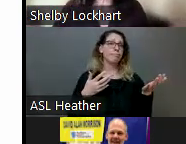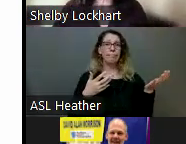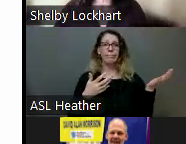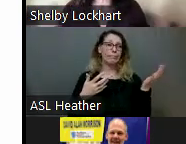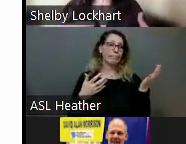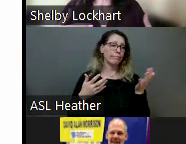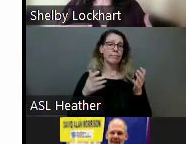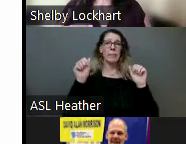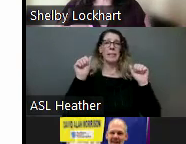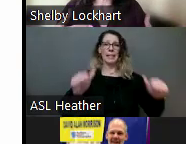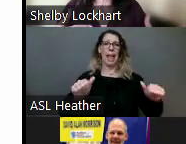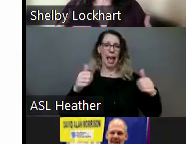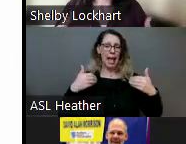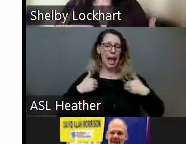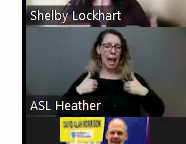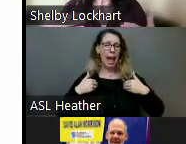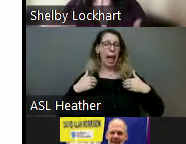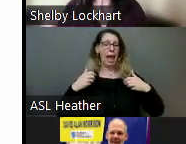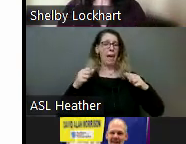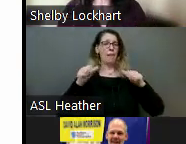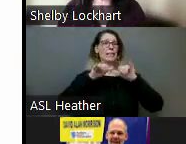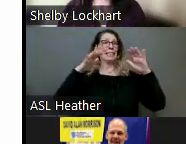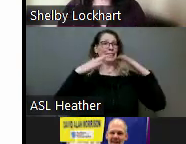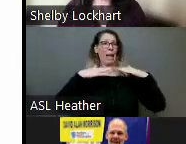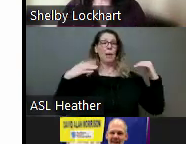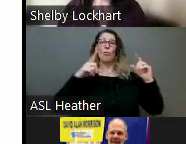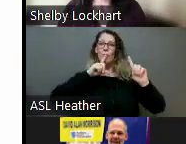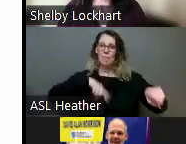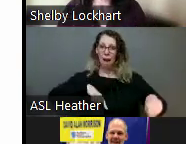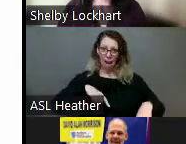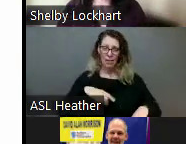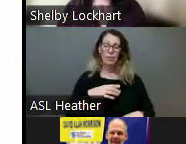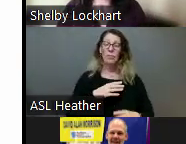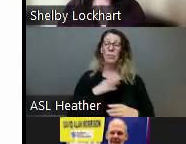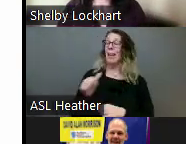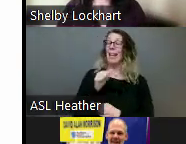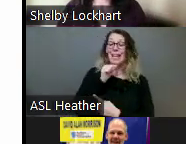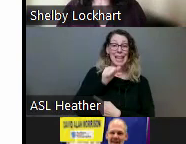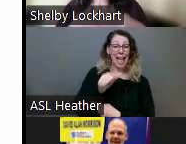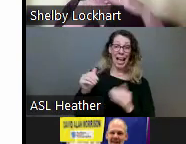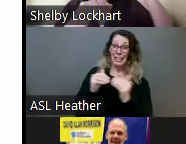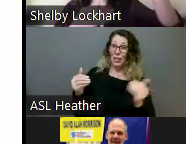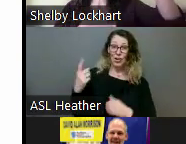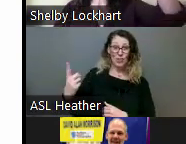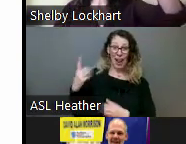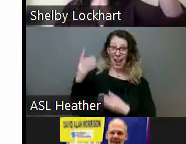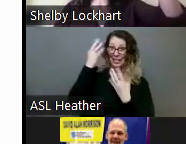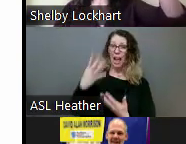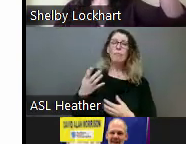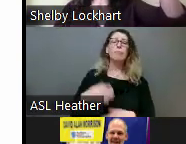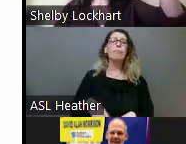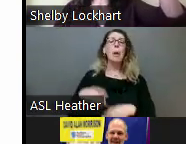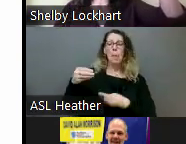a systemic response? What is not Tier 1 data is: let's pull up a list of individual student